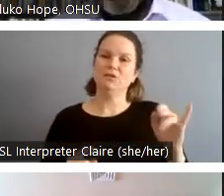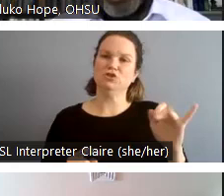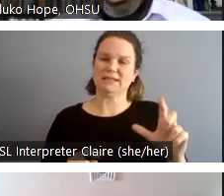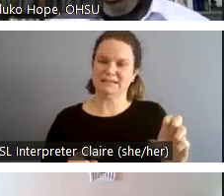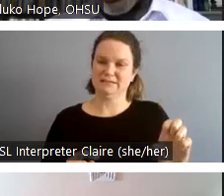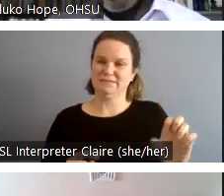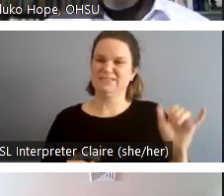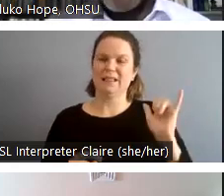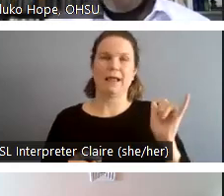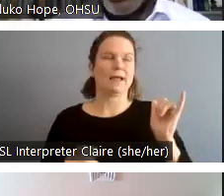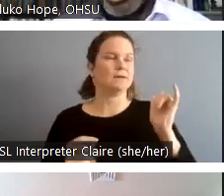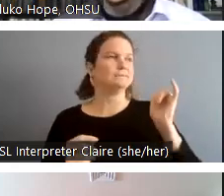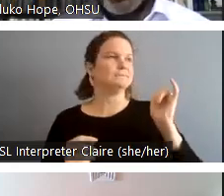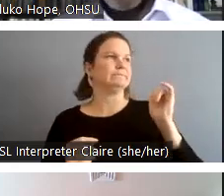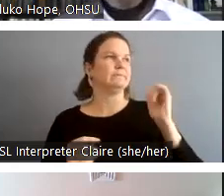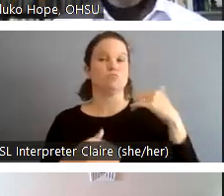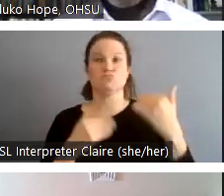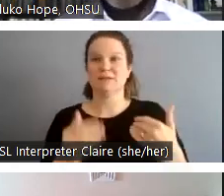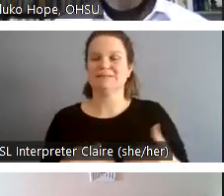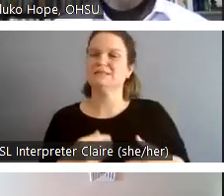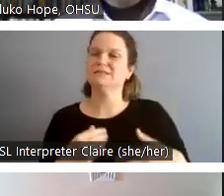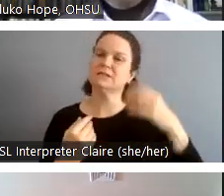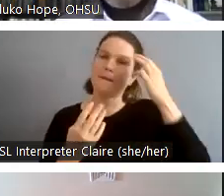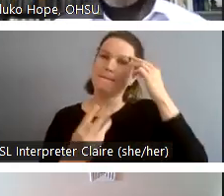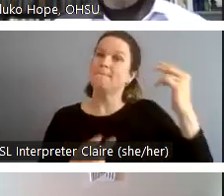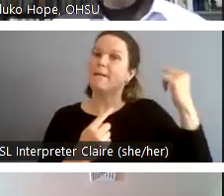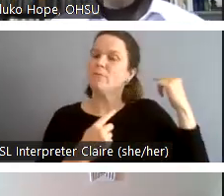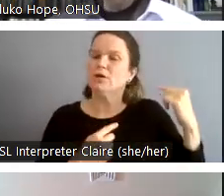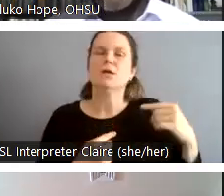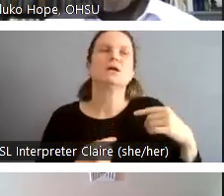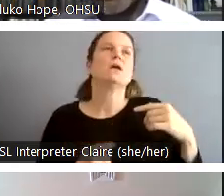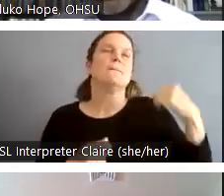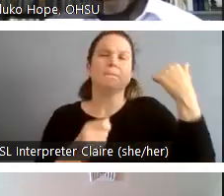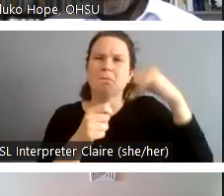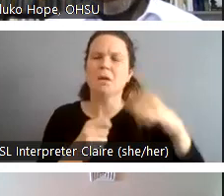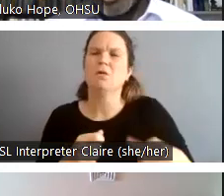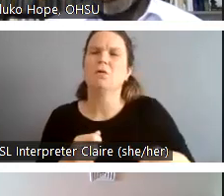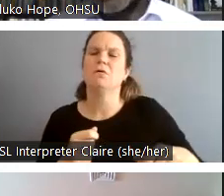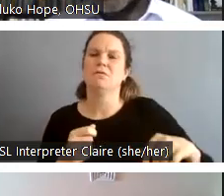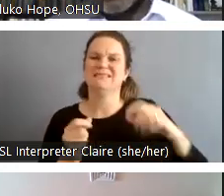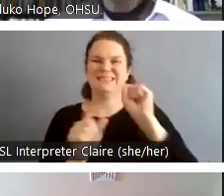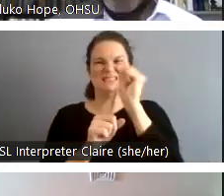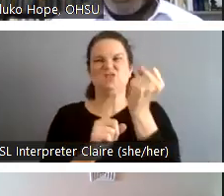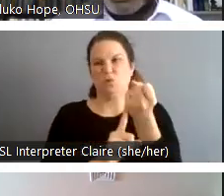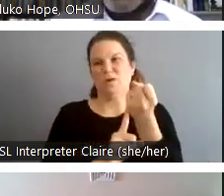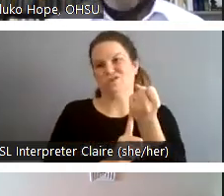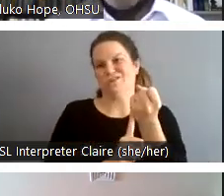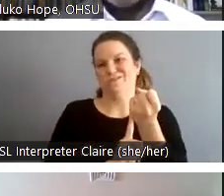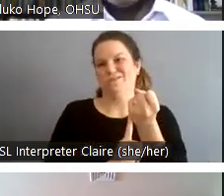be memory, whether it be attention- for the brain. And so, I think there's a lot of situational factors that will